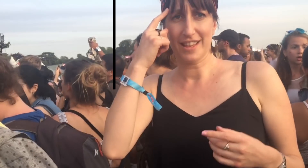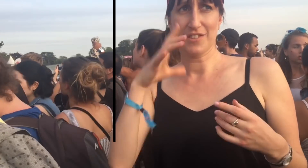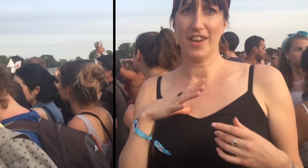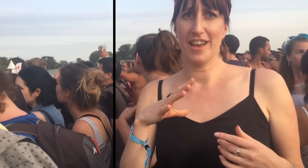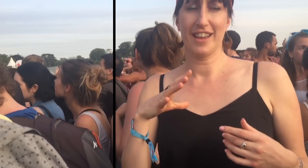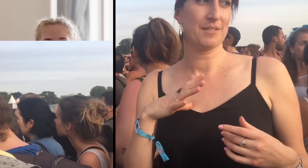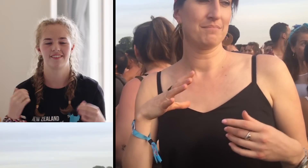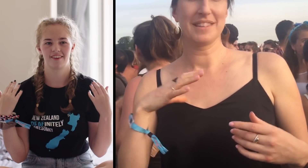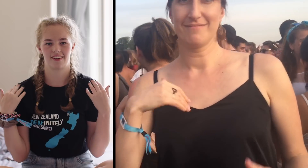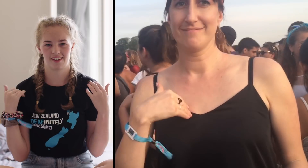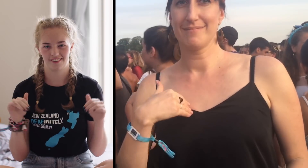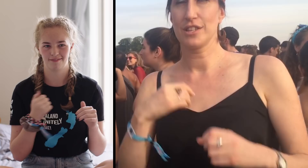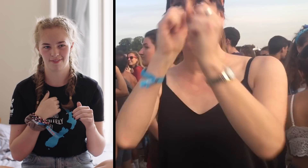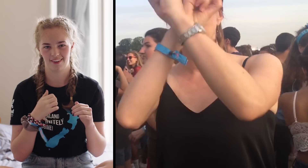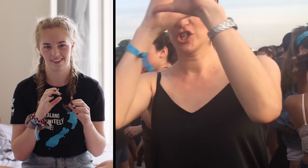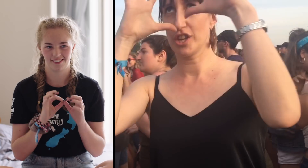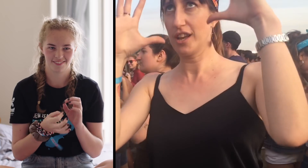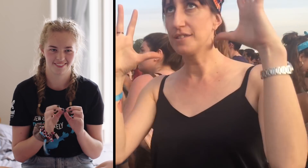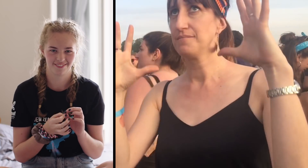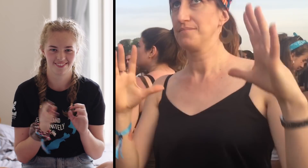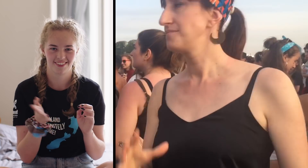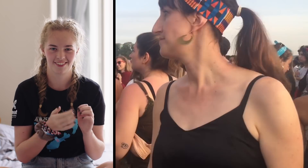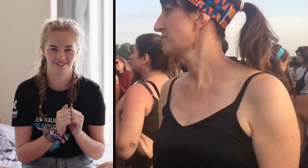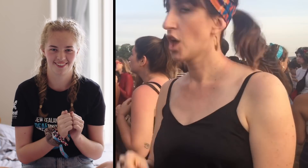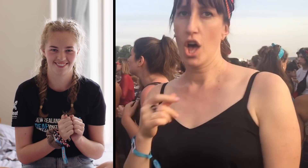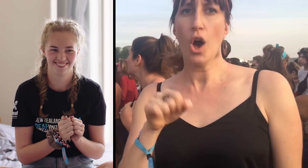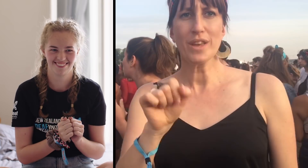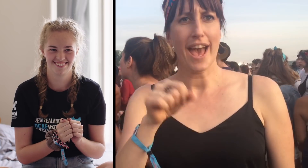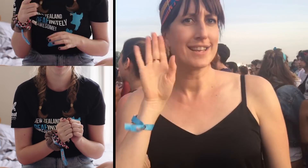so it's kind of like our whole family have come over together.